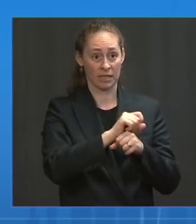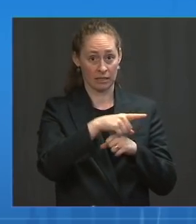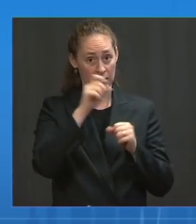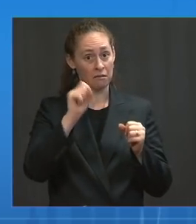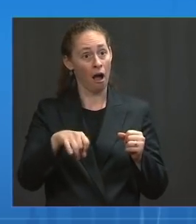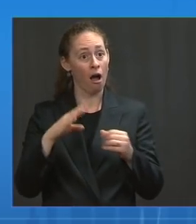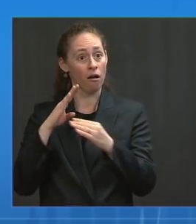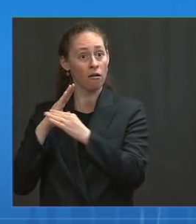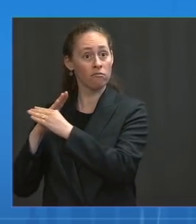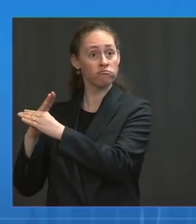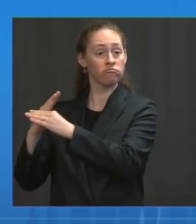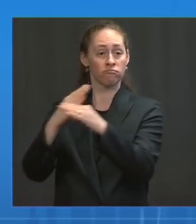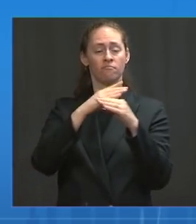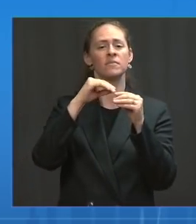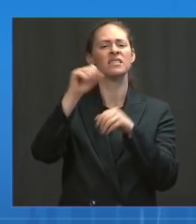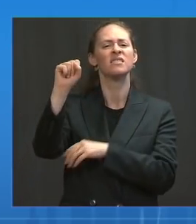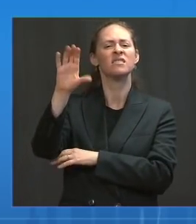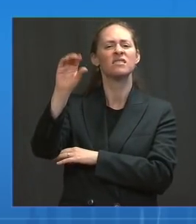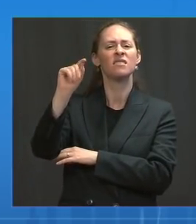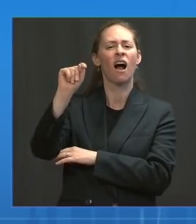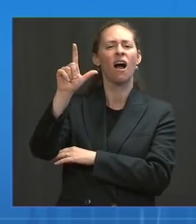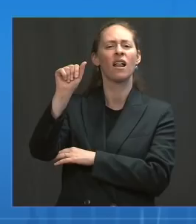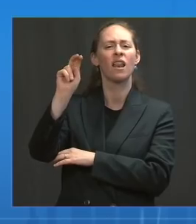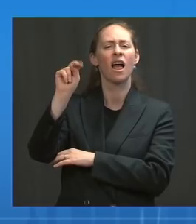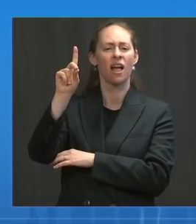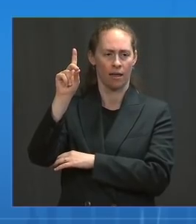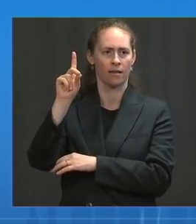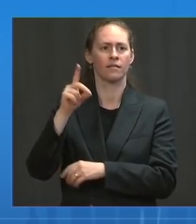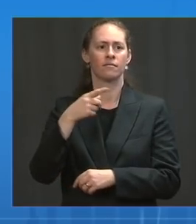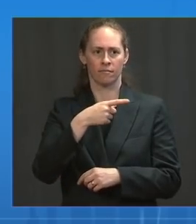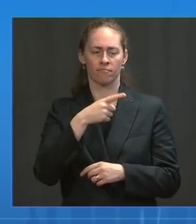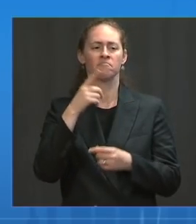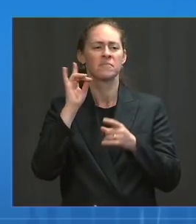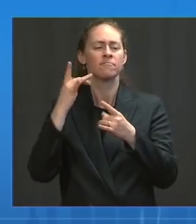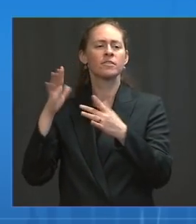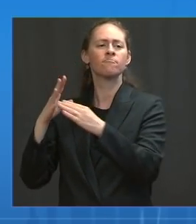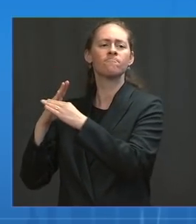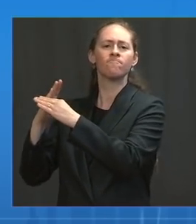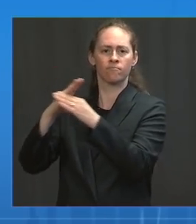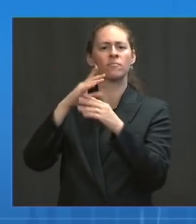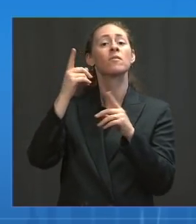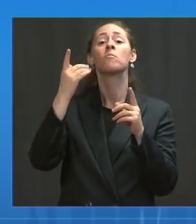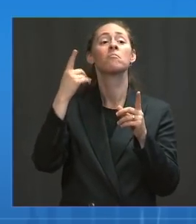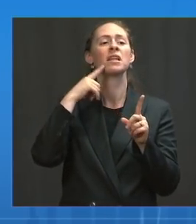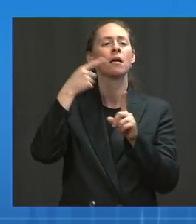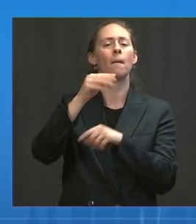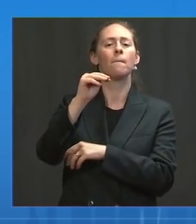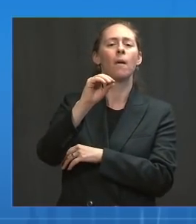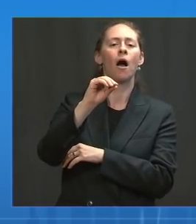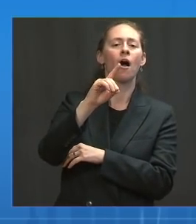showing that two doses of Pfizer are about 79 percent protective. Symptomatic disease, a study from England,